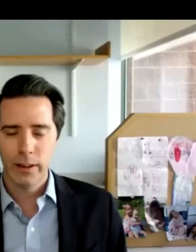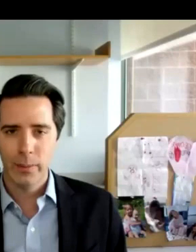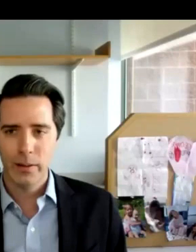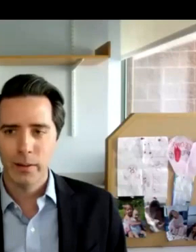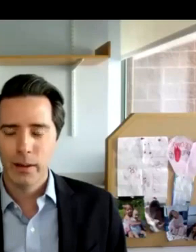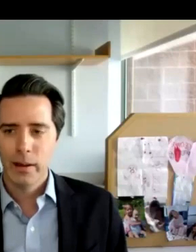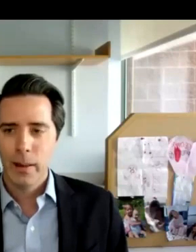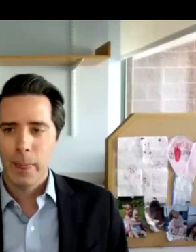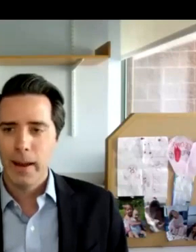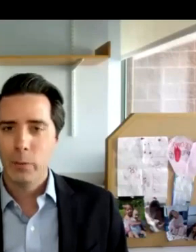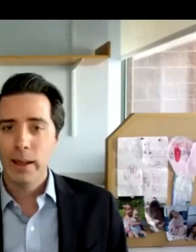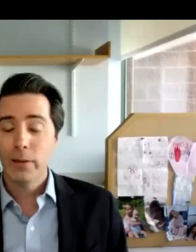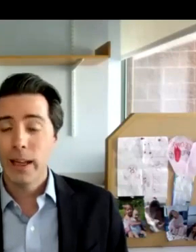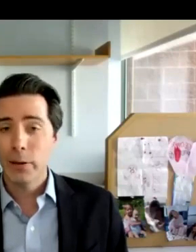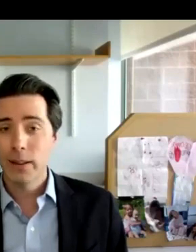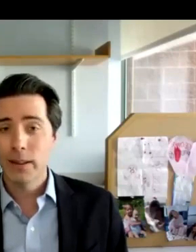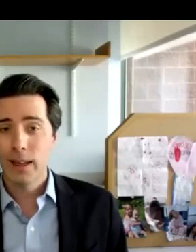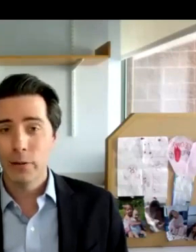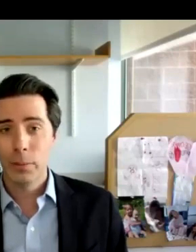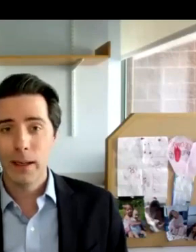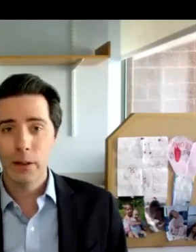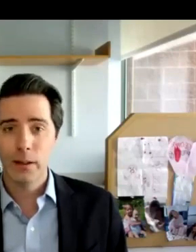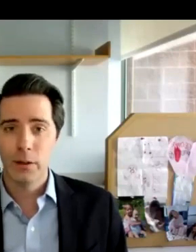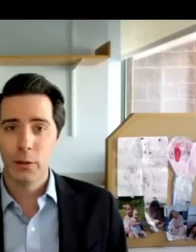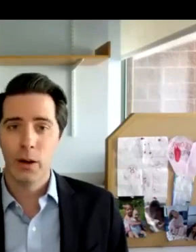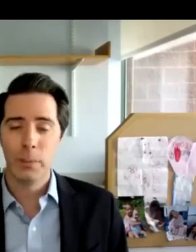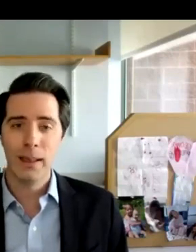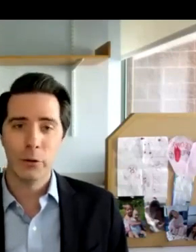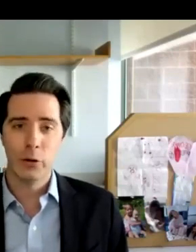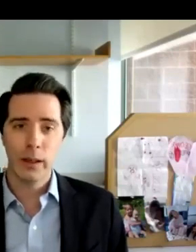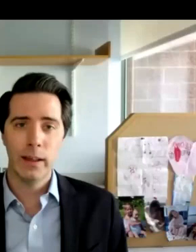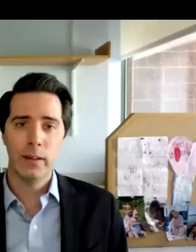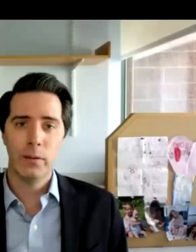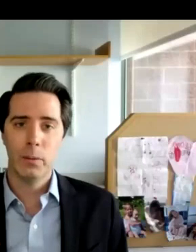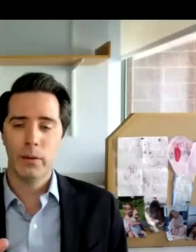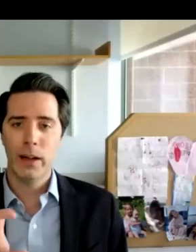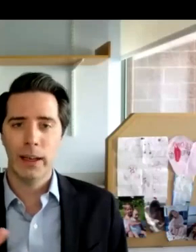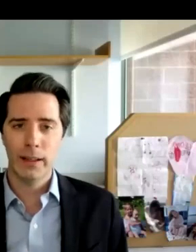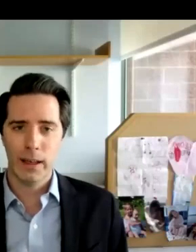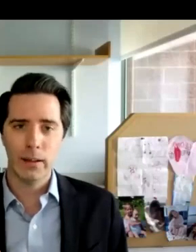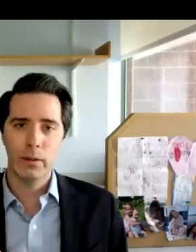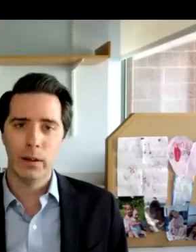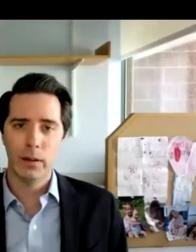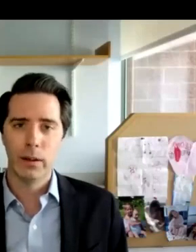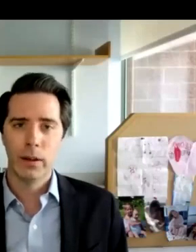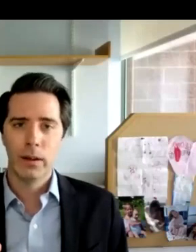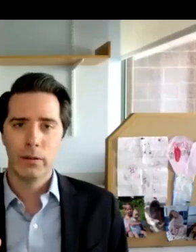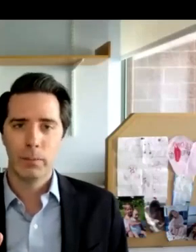very common and we have now seen several patients who are being treated with valgan